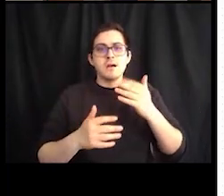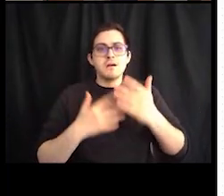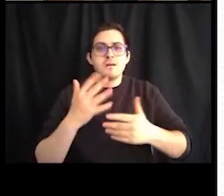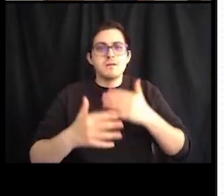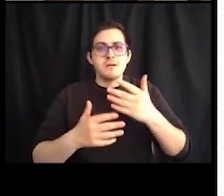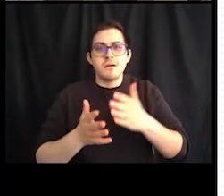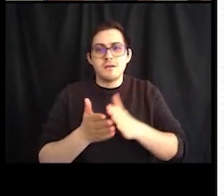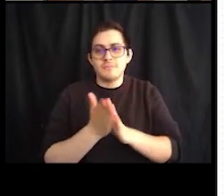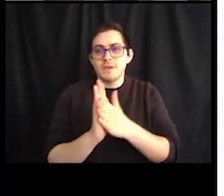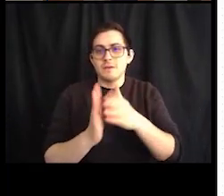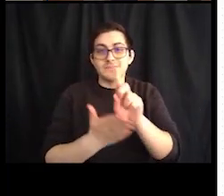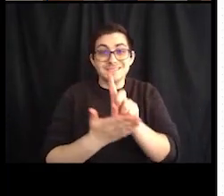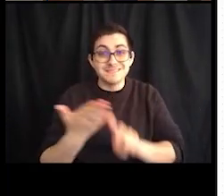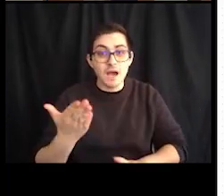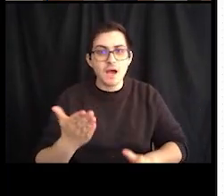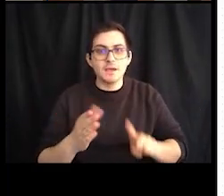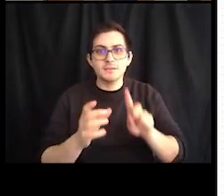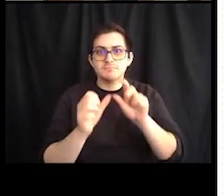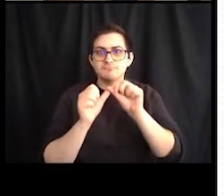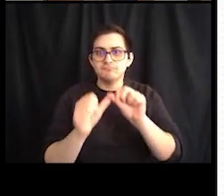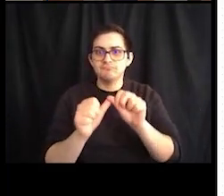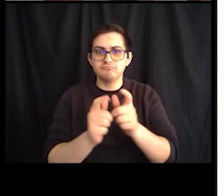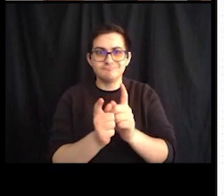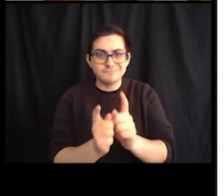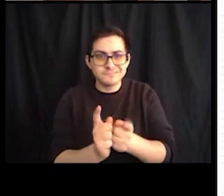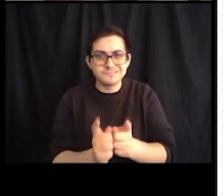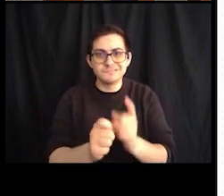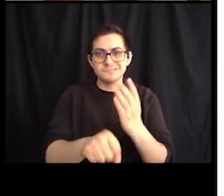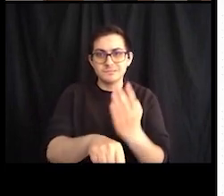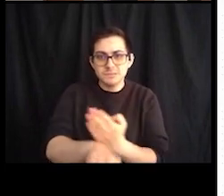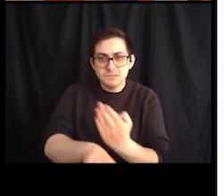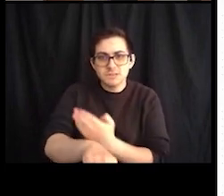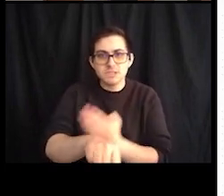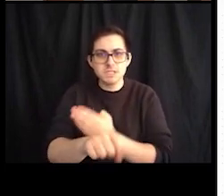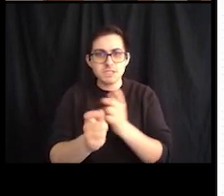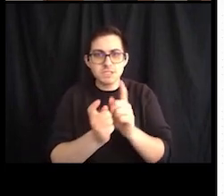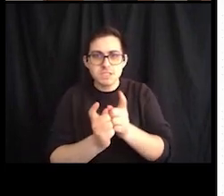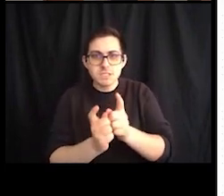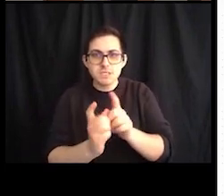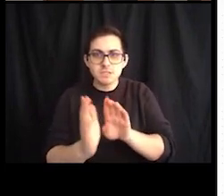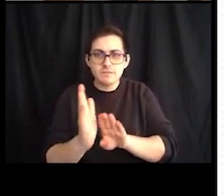and keep iterating on those designs. And eventually, you start building the final product out